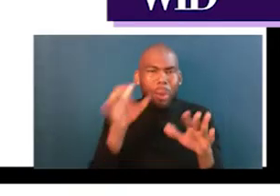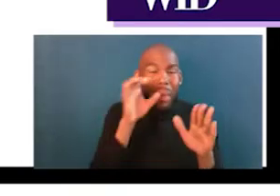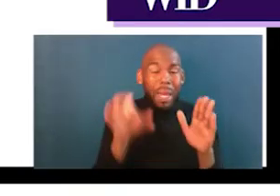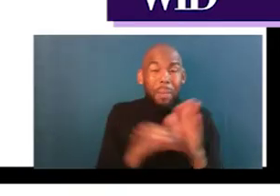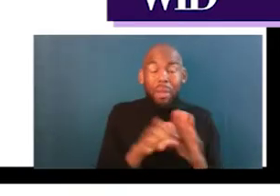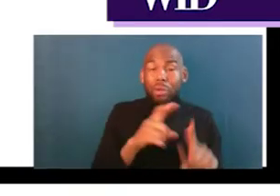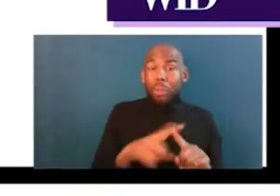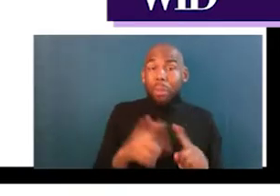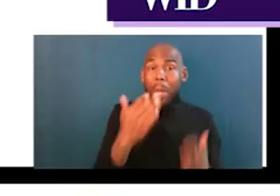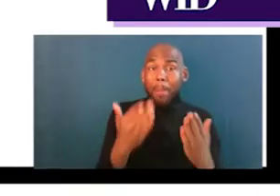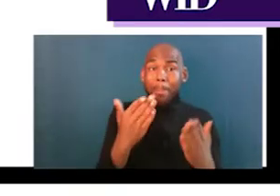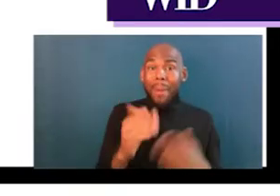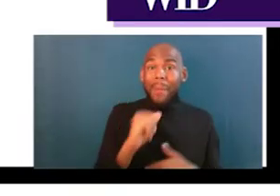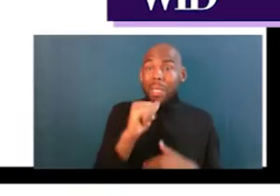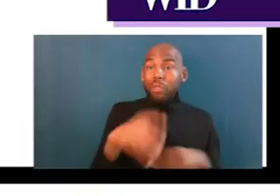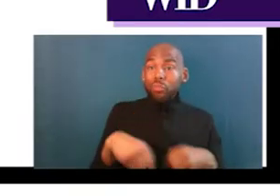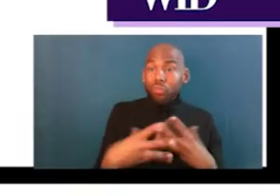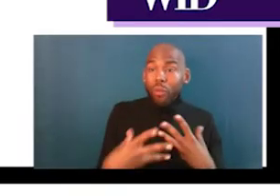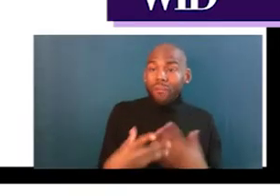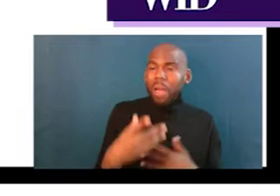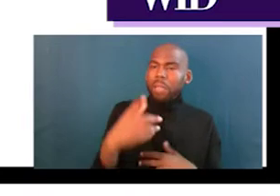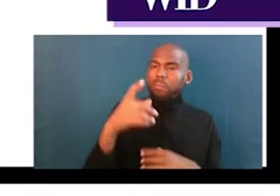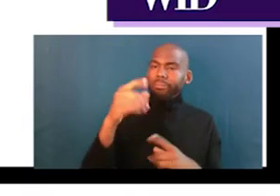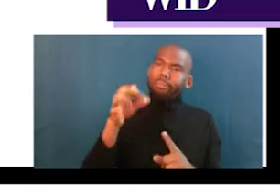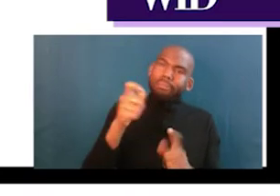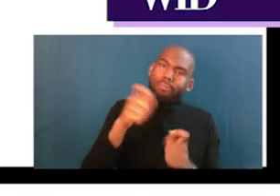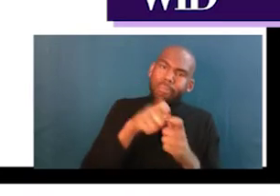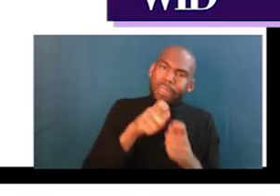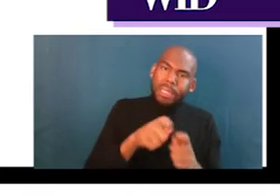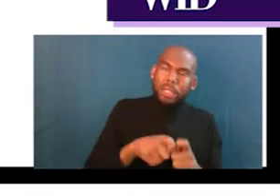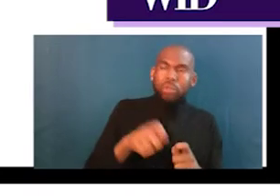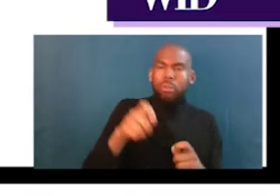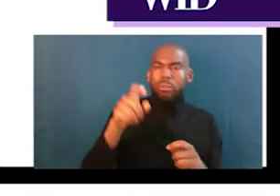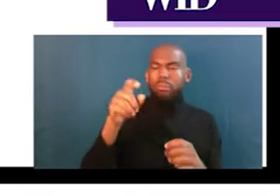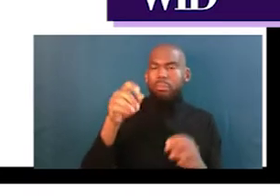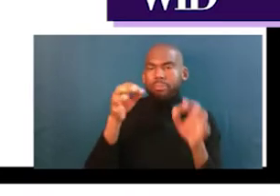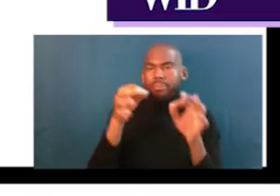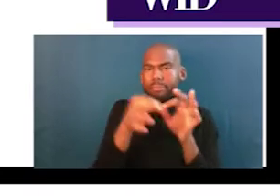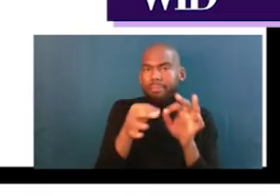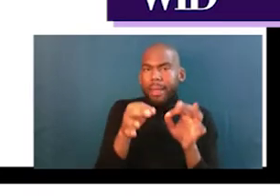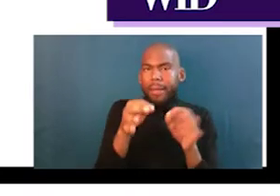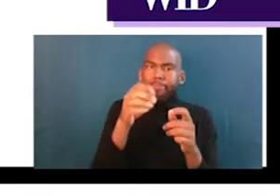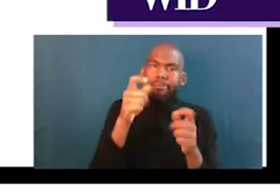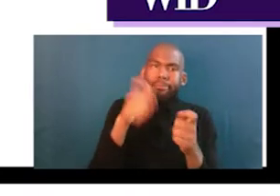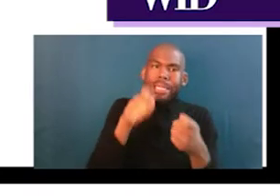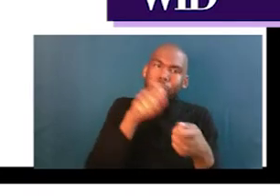not give the user necessary information, depending on the context of the entire page. There's